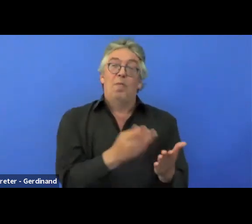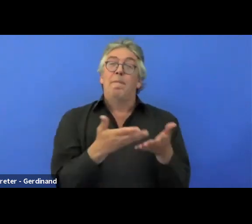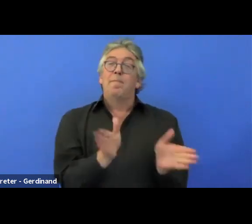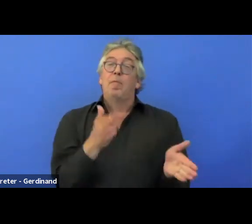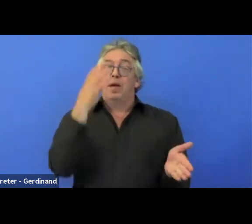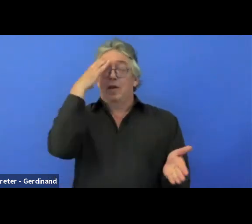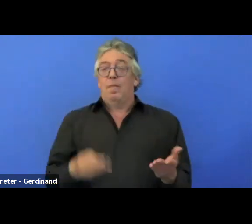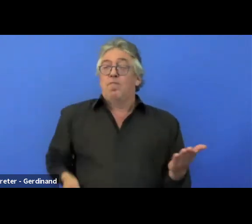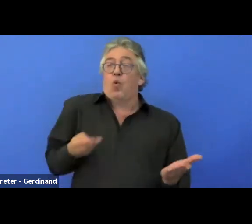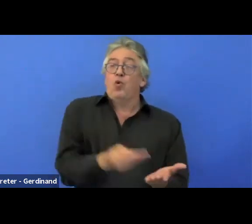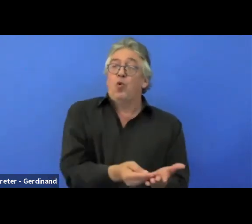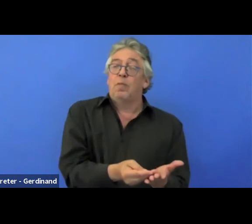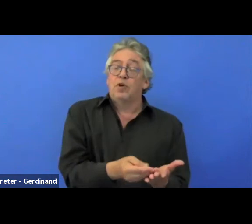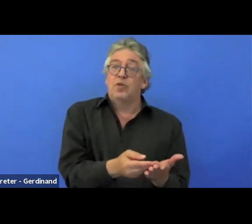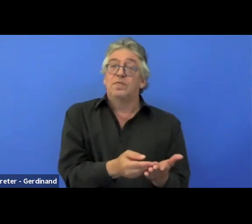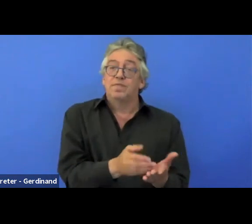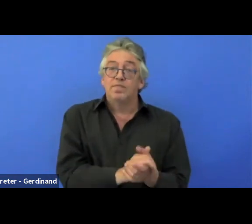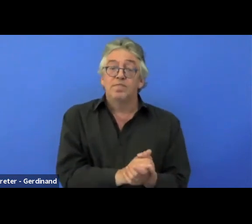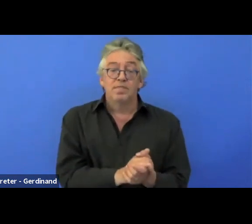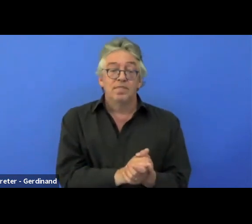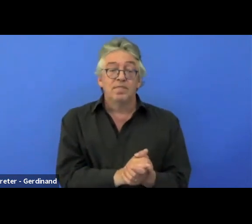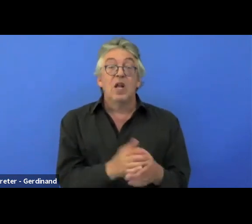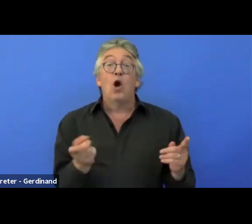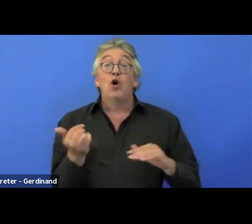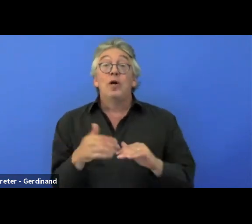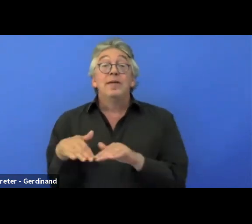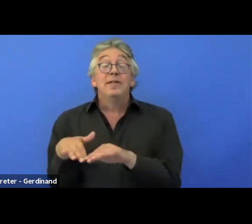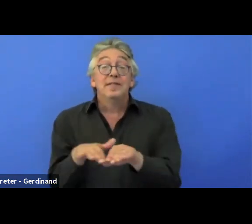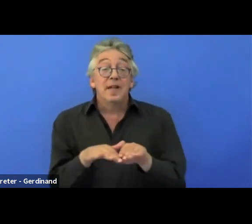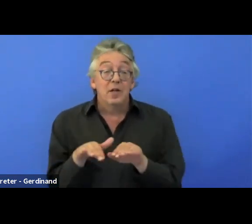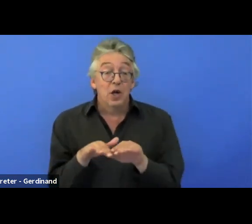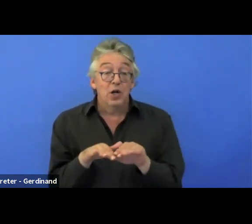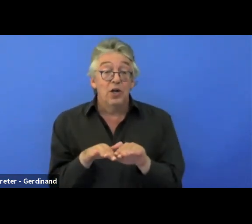We also have the standard I mentioned before on design for all.